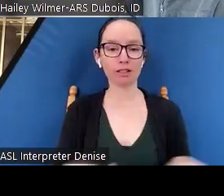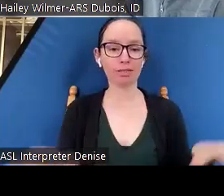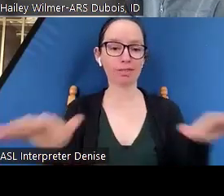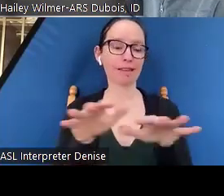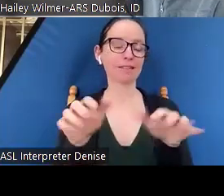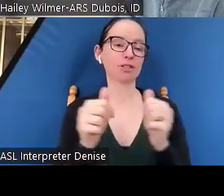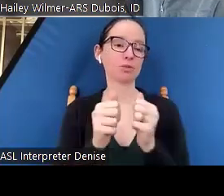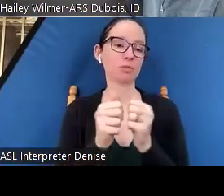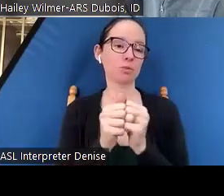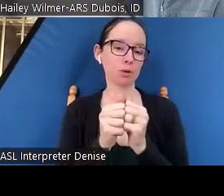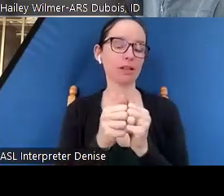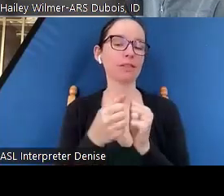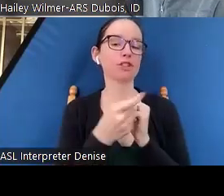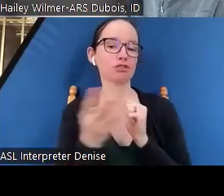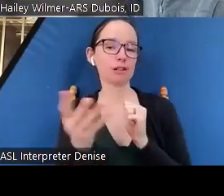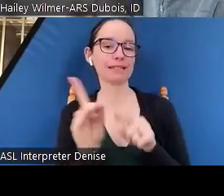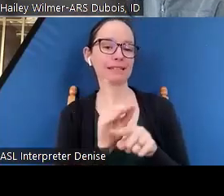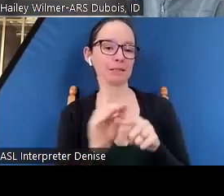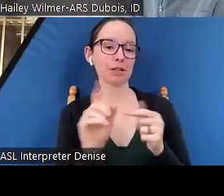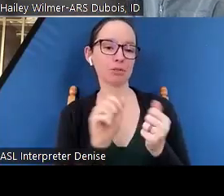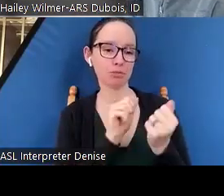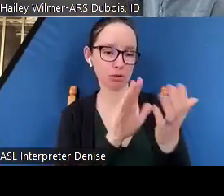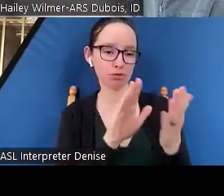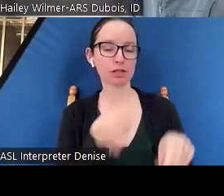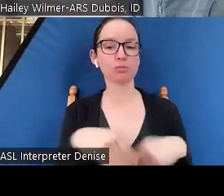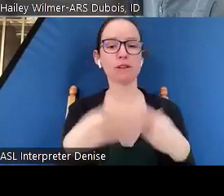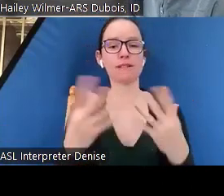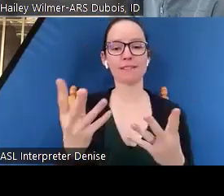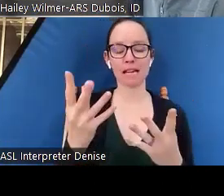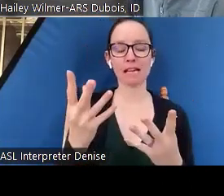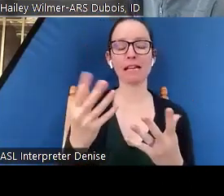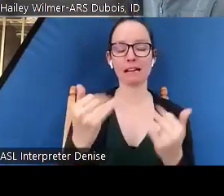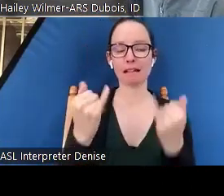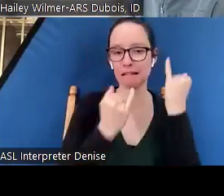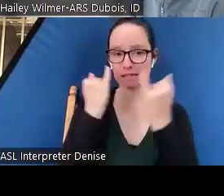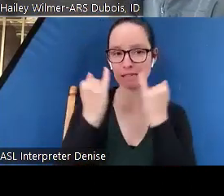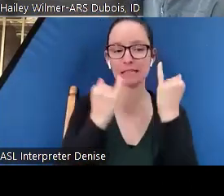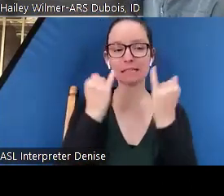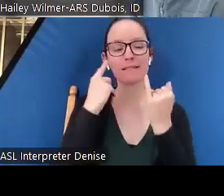have provided a lot of insights for the scientific and management community that we've been able to document with